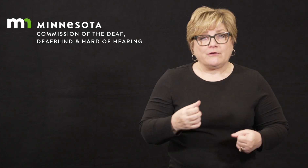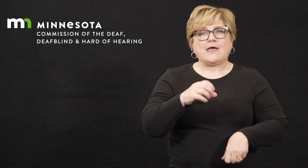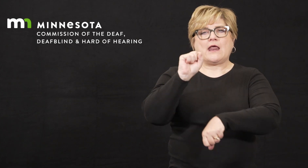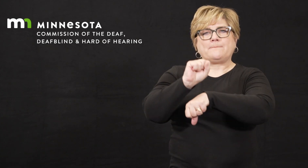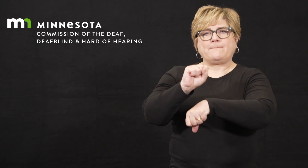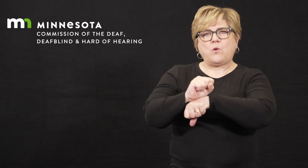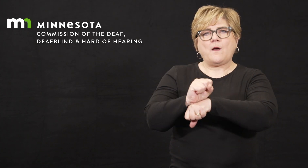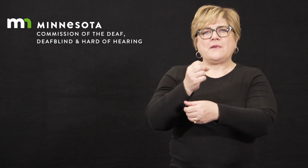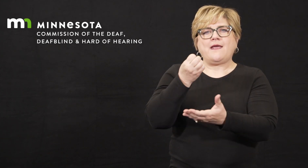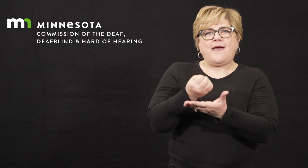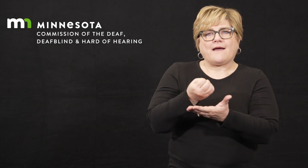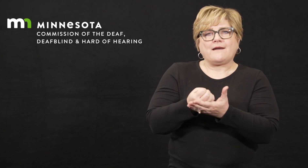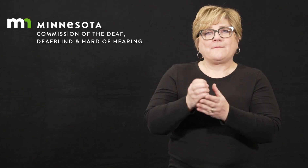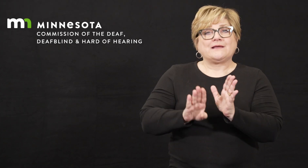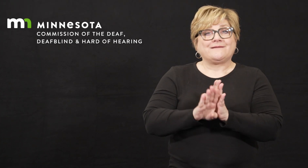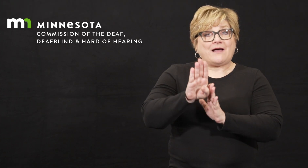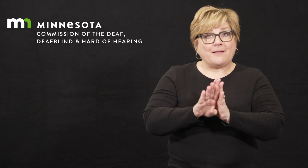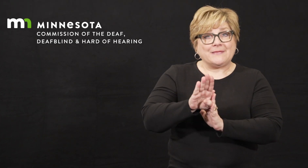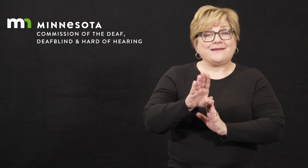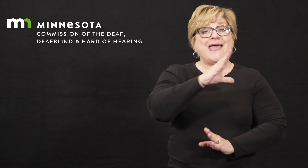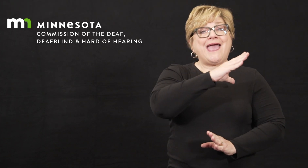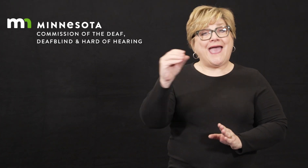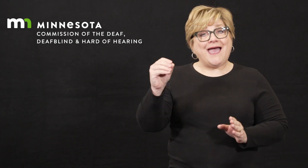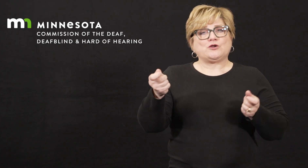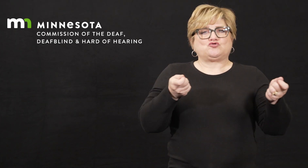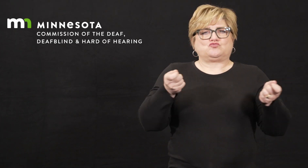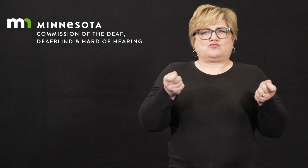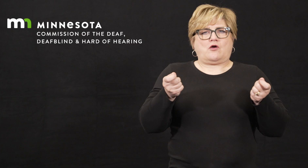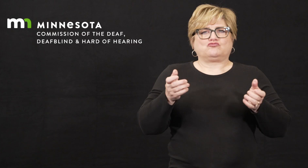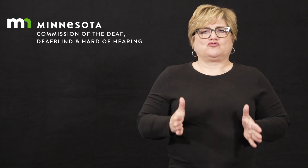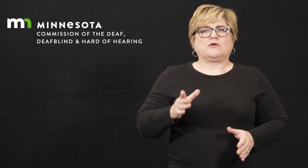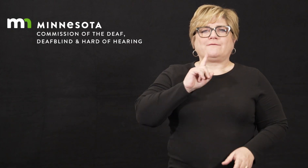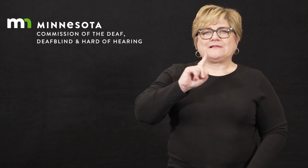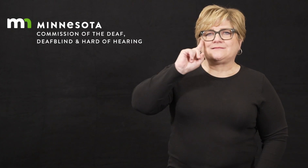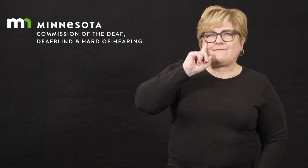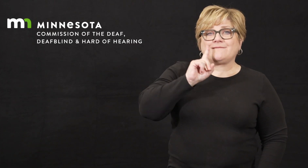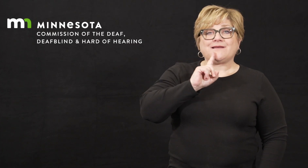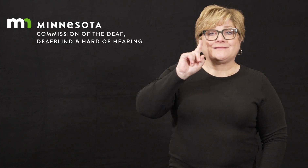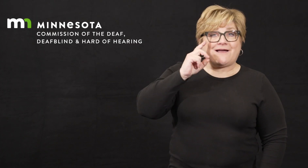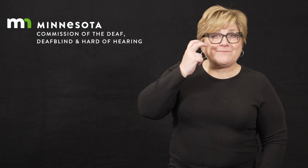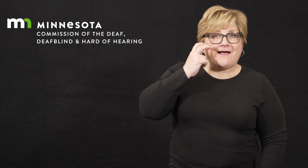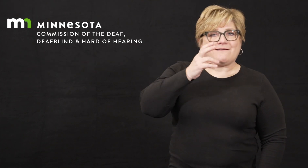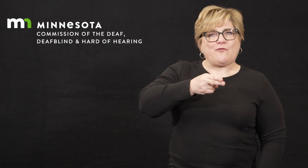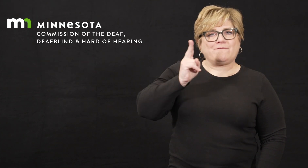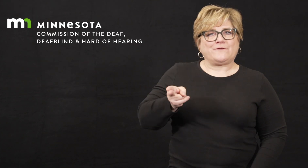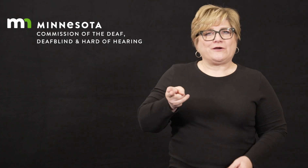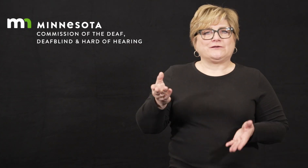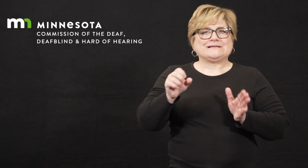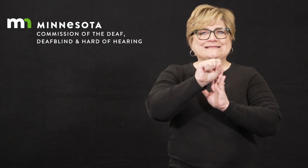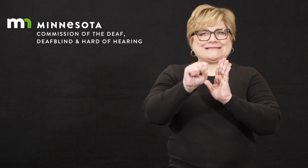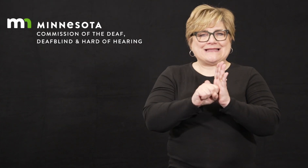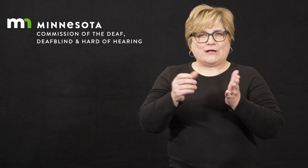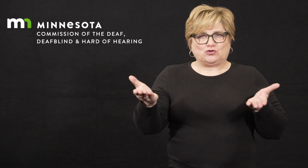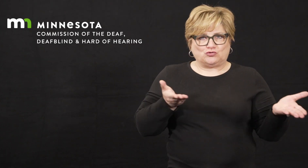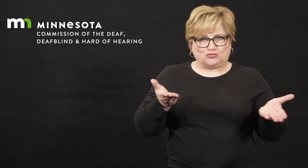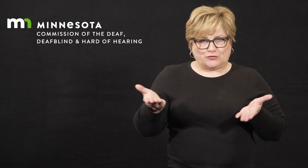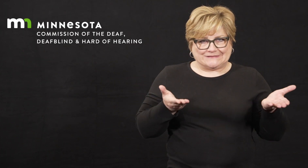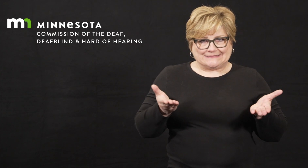Employment and Economic Development, and the director of the Deaf, DeafBlind and Hard of Hearing State Services.